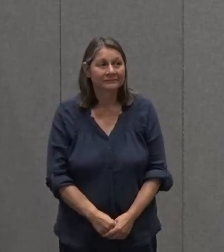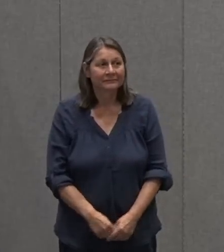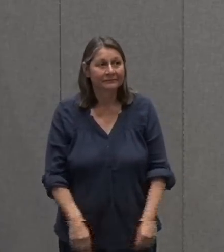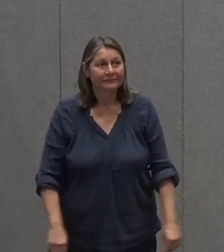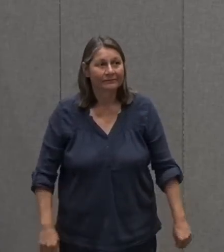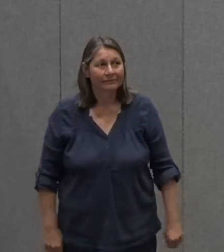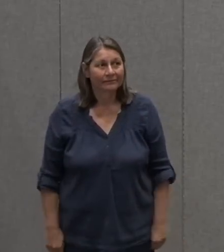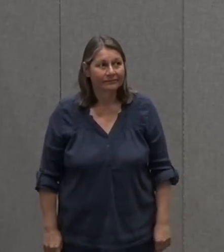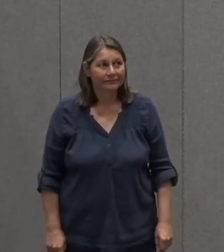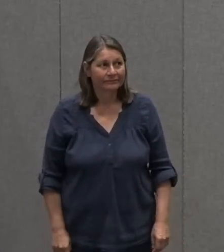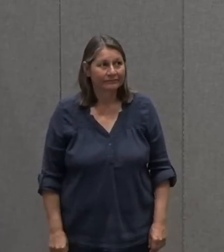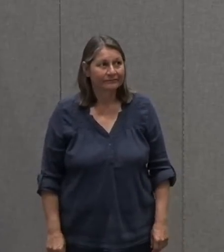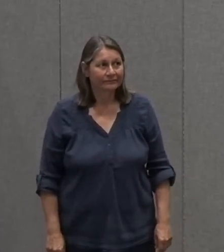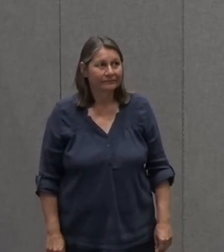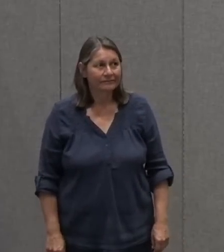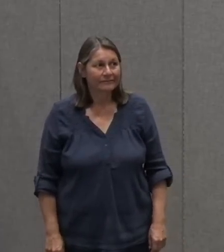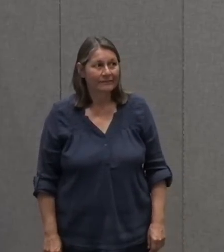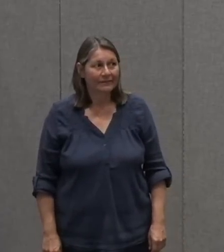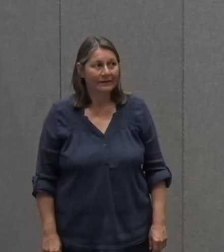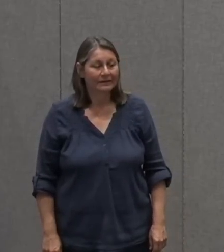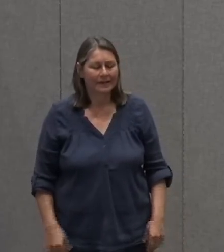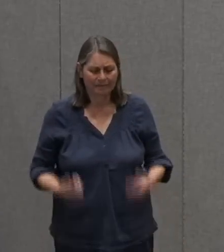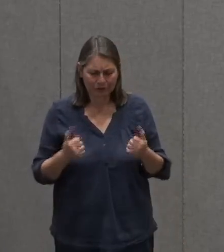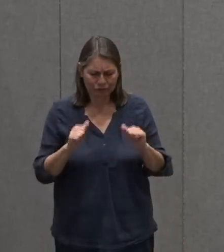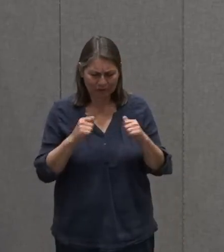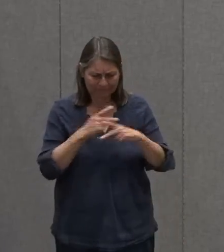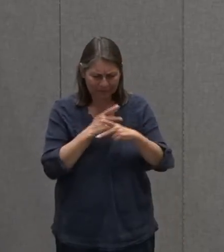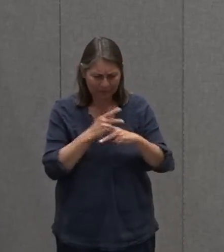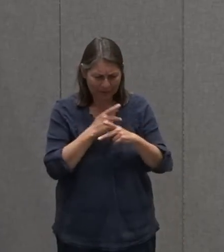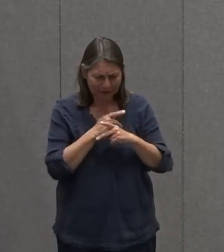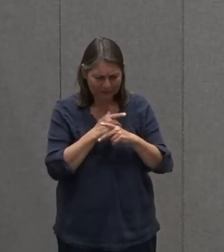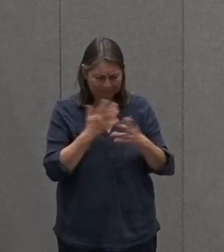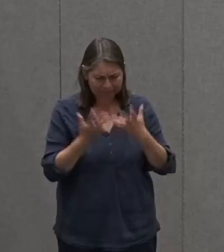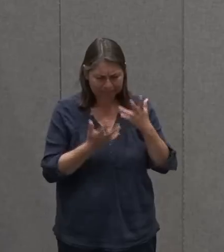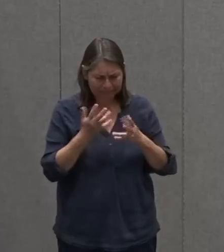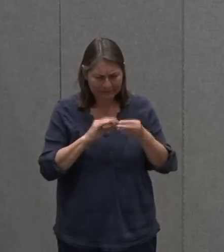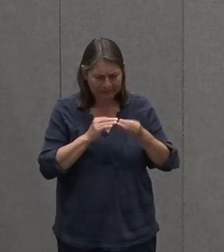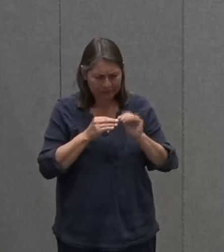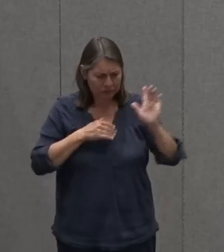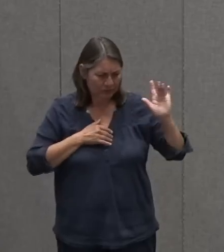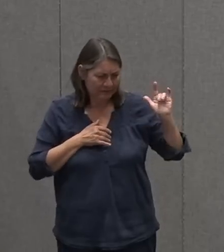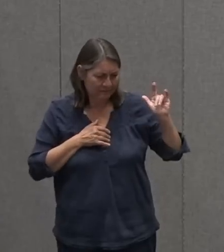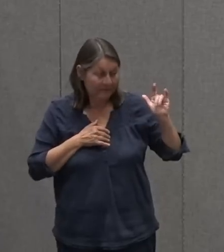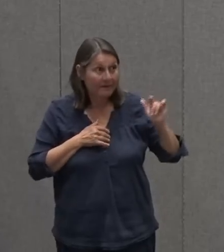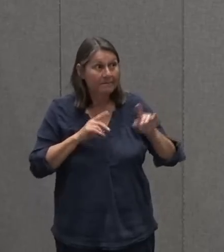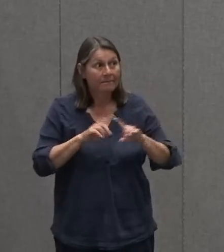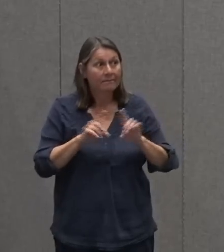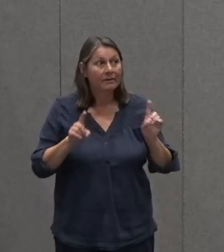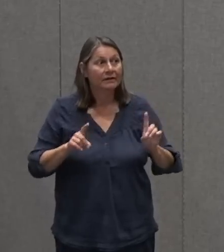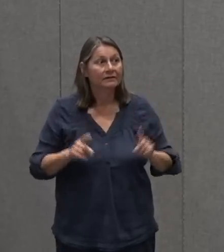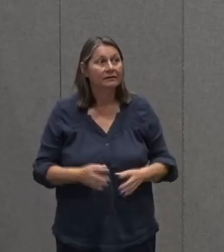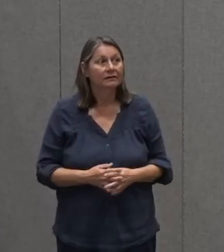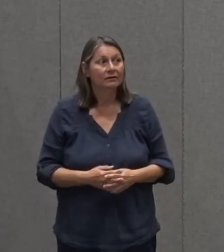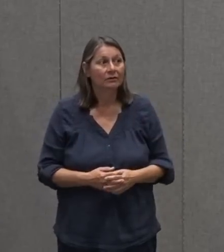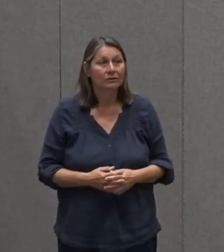I don't know, if I know I'm one for 25. I'm gonna have to think on that one for a little bit. But for now, I don't know the one that's just jumping out at me